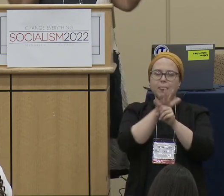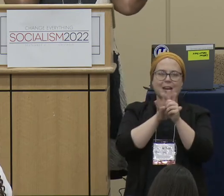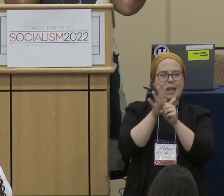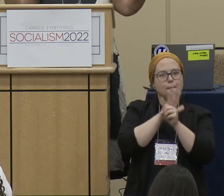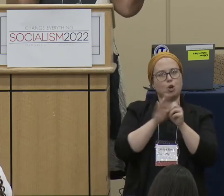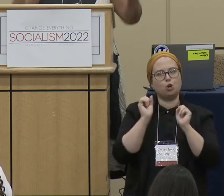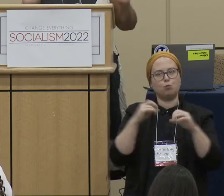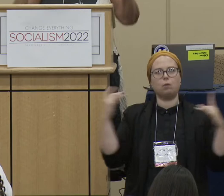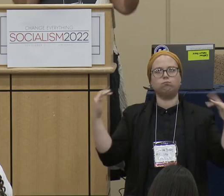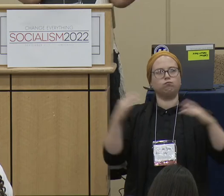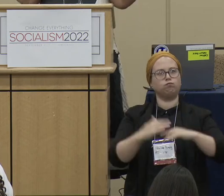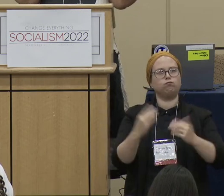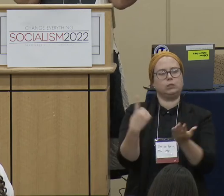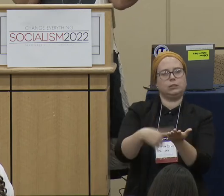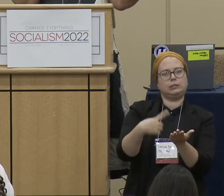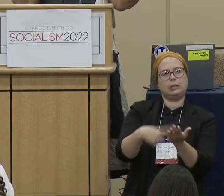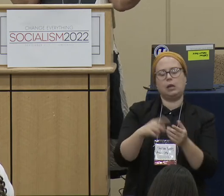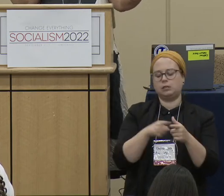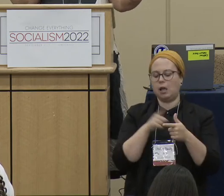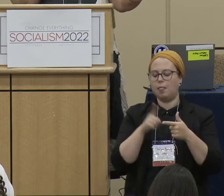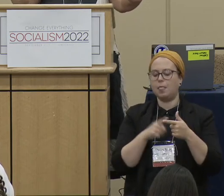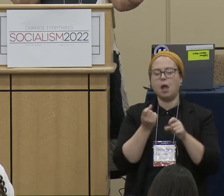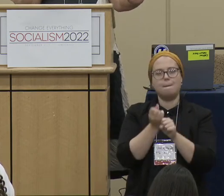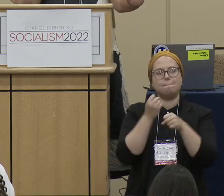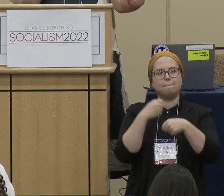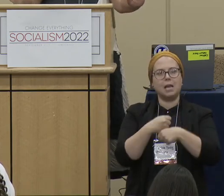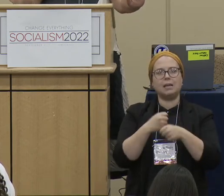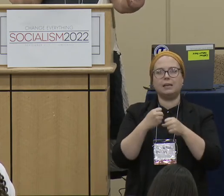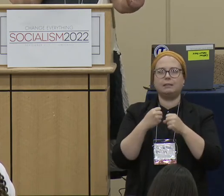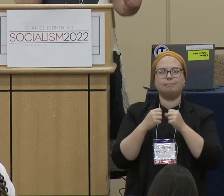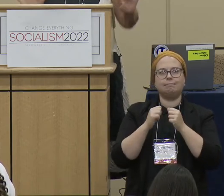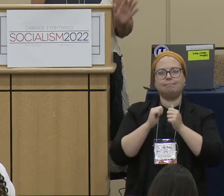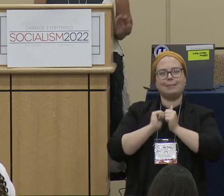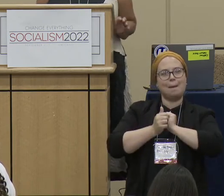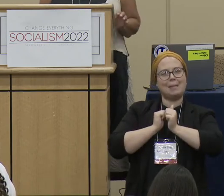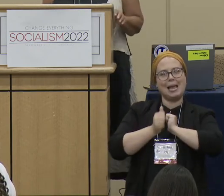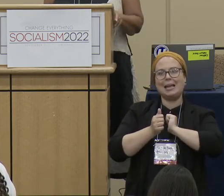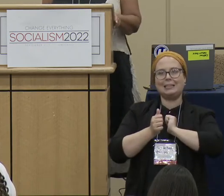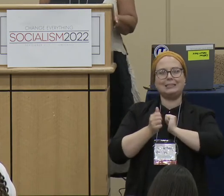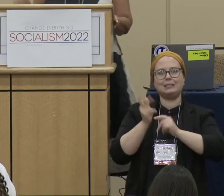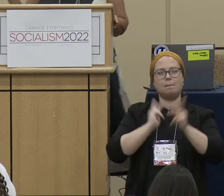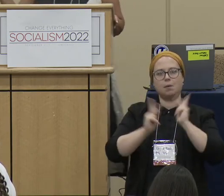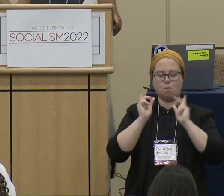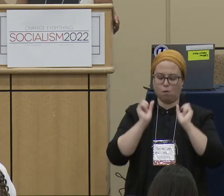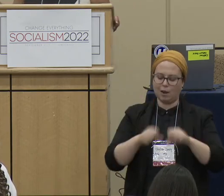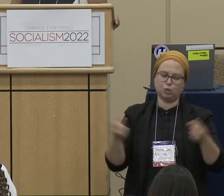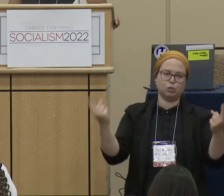bringing neighbors from the neighborhood in to talk about, you know -- so, that's the kind of outward push. And building